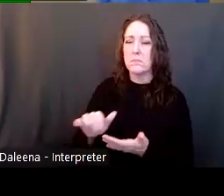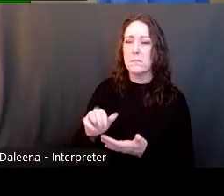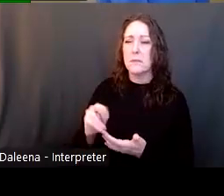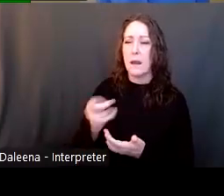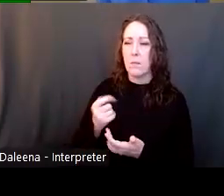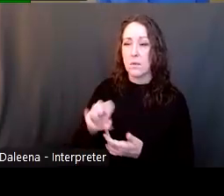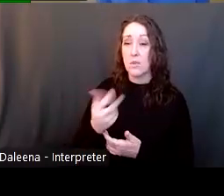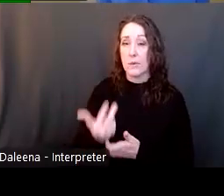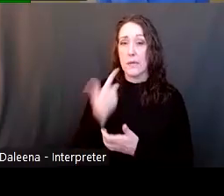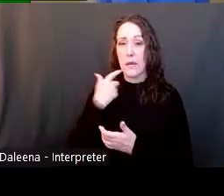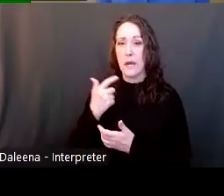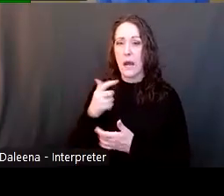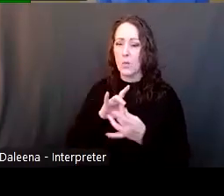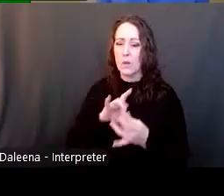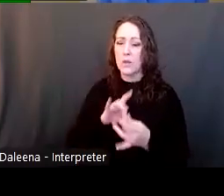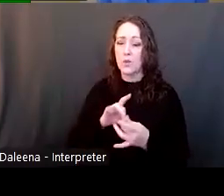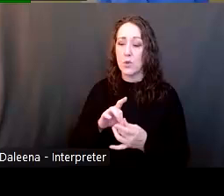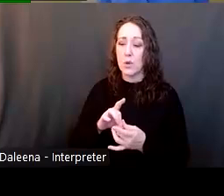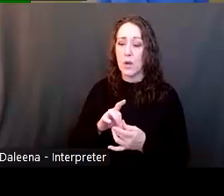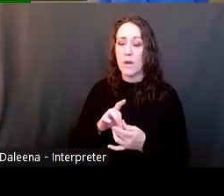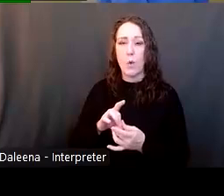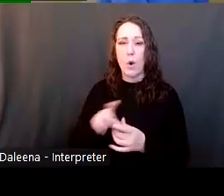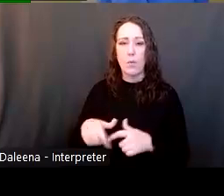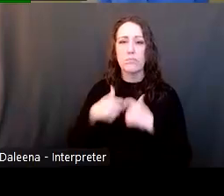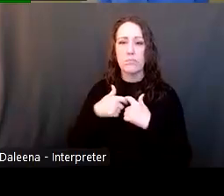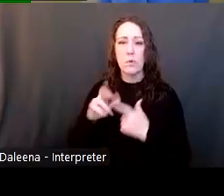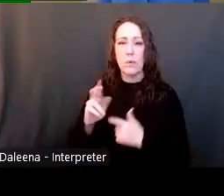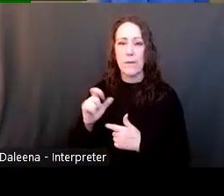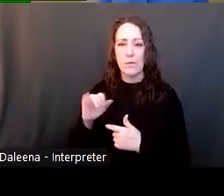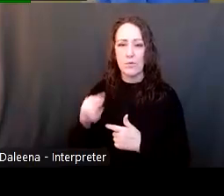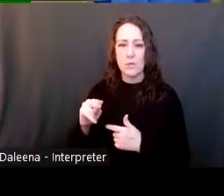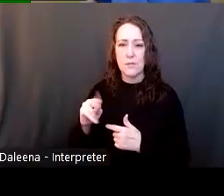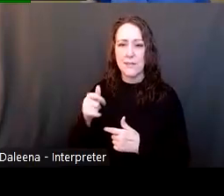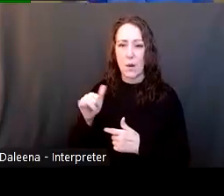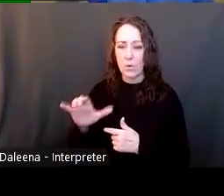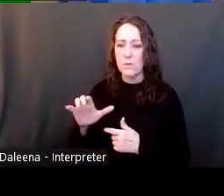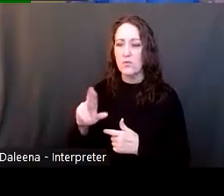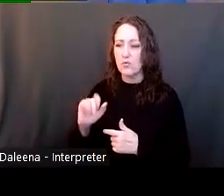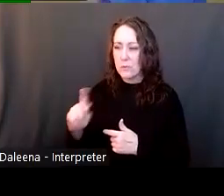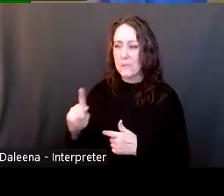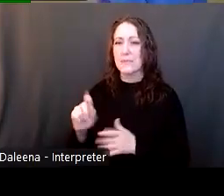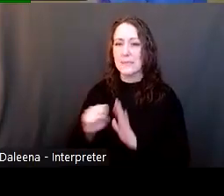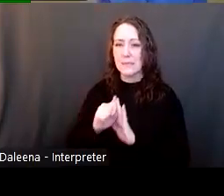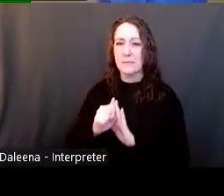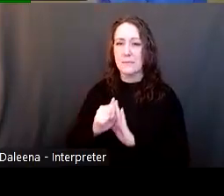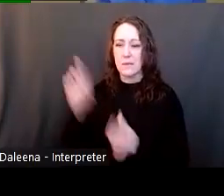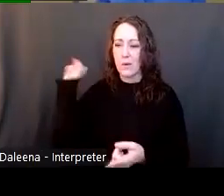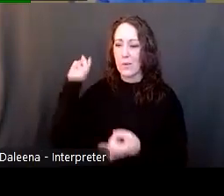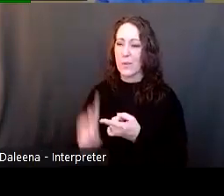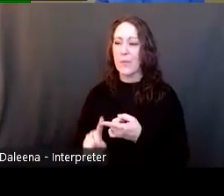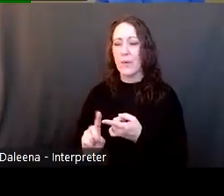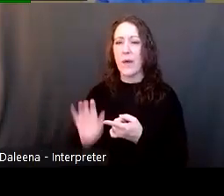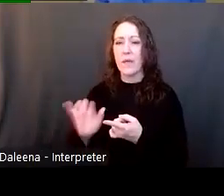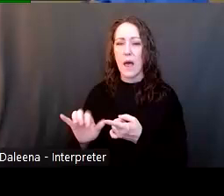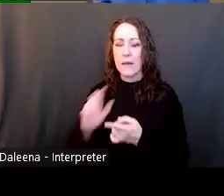with remission of psychosis risk SYM symptoms in other words a reduction in the severity of the